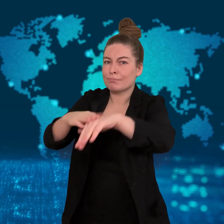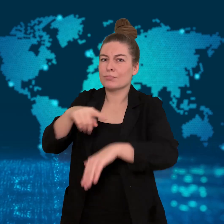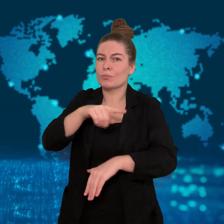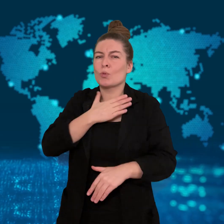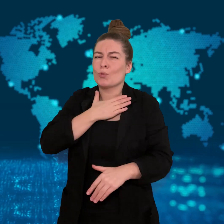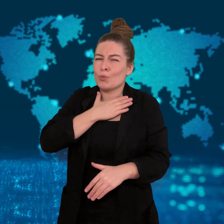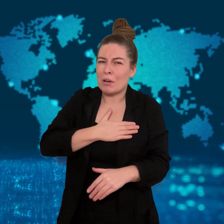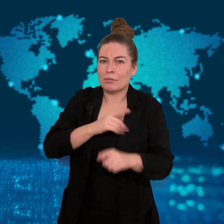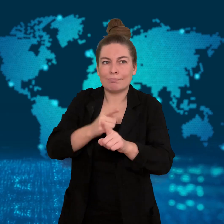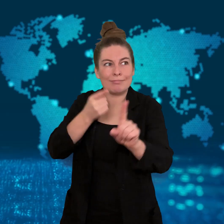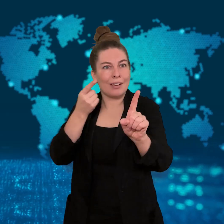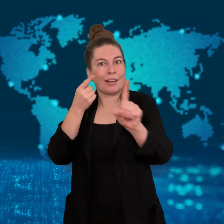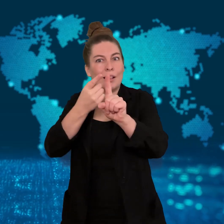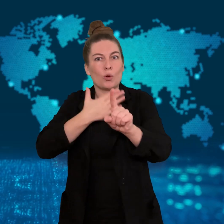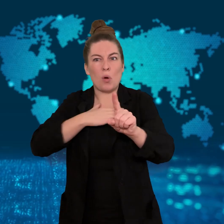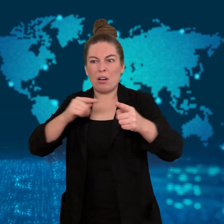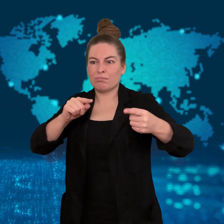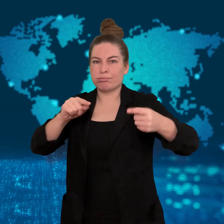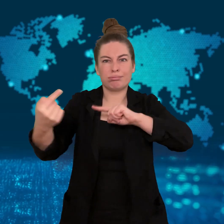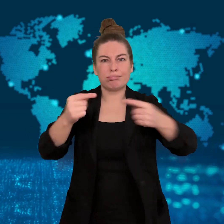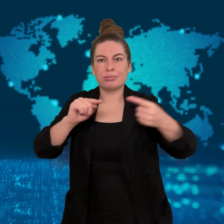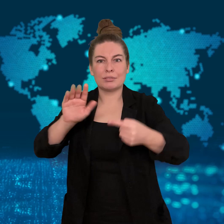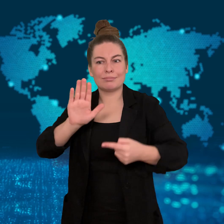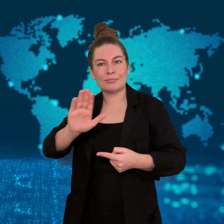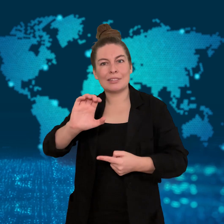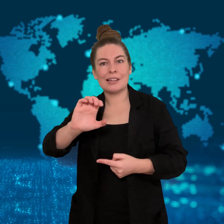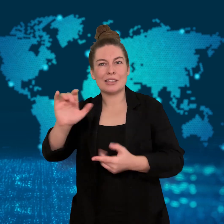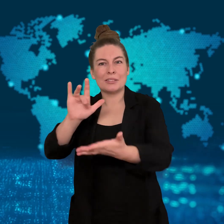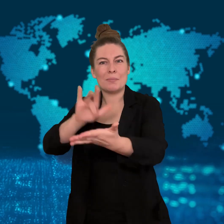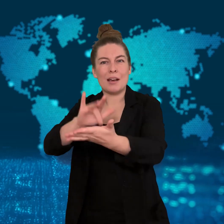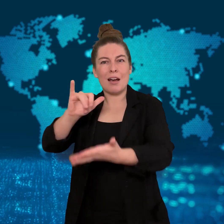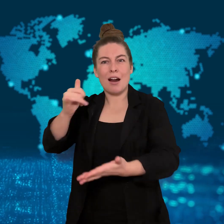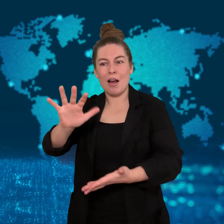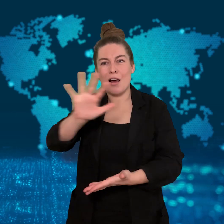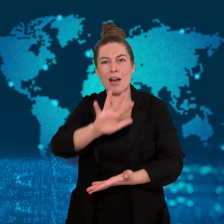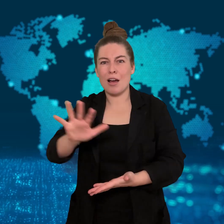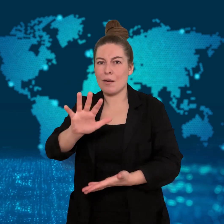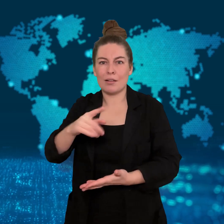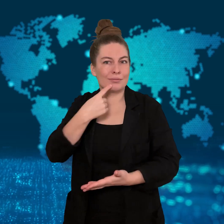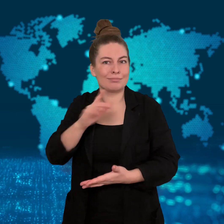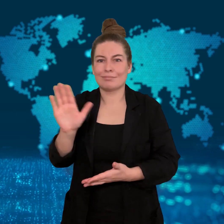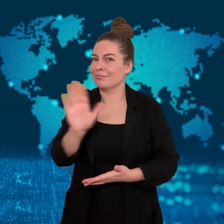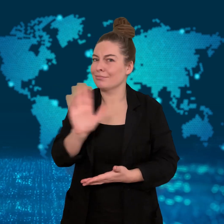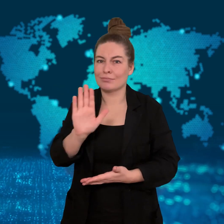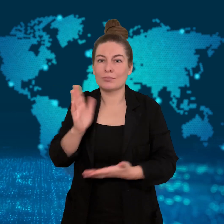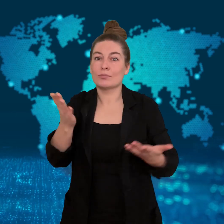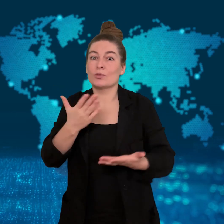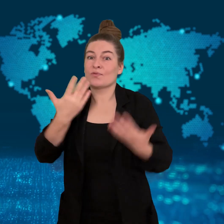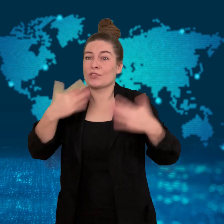toward those who have harmed Americans.